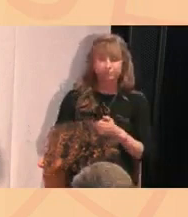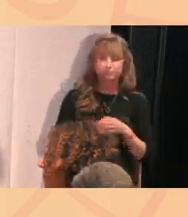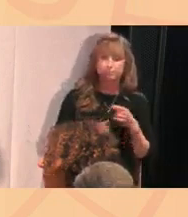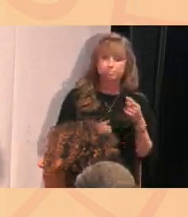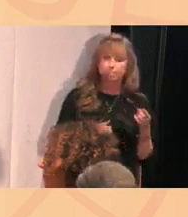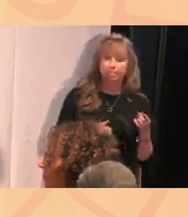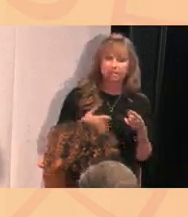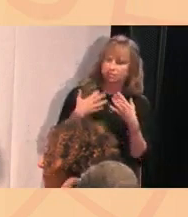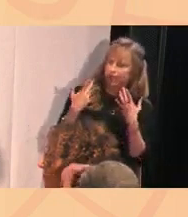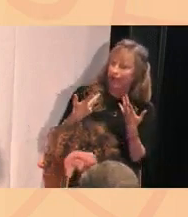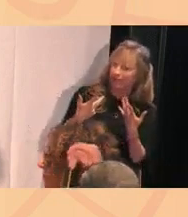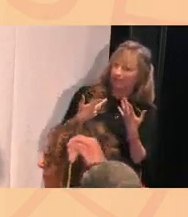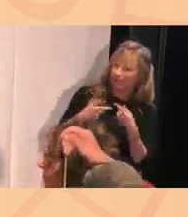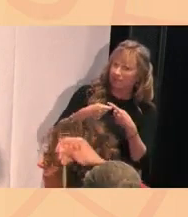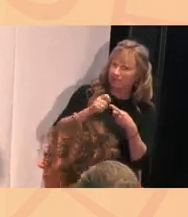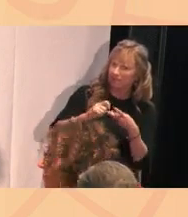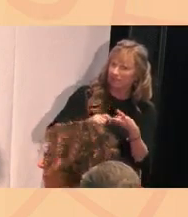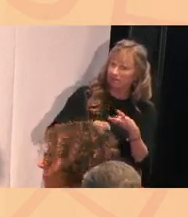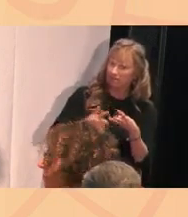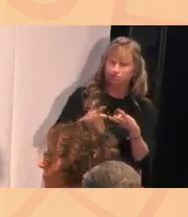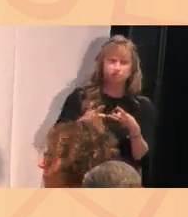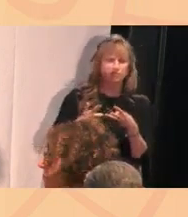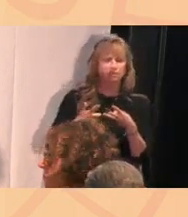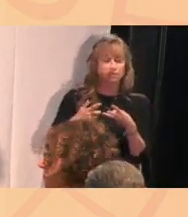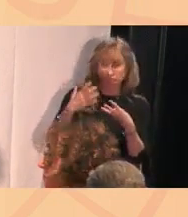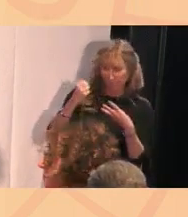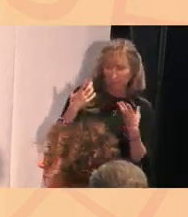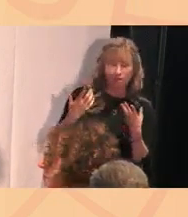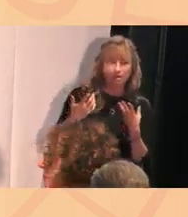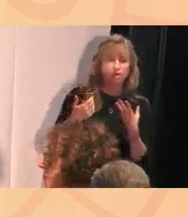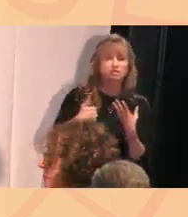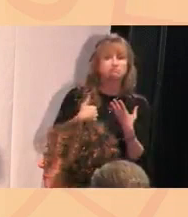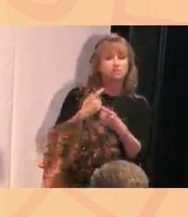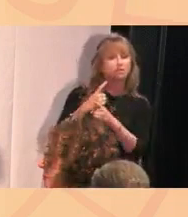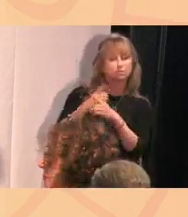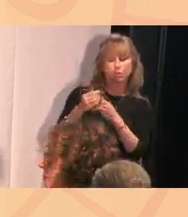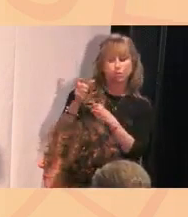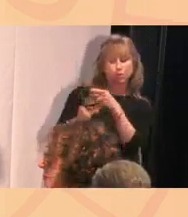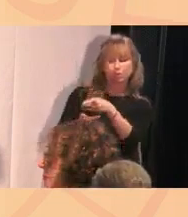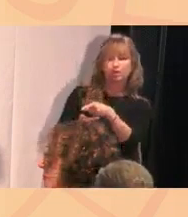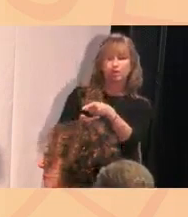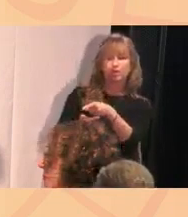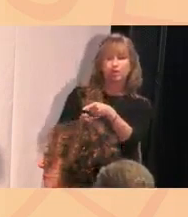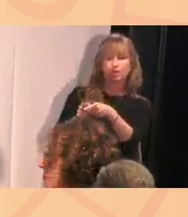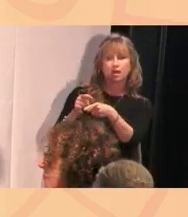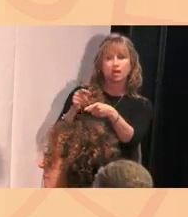our island and knowledge of of our very dark history happened. So, I mean, it was interesting because, for example,